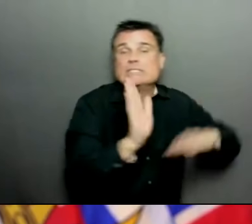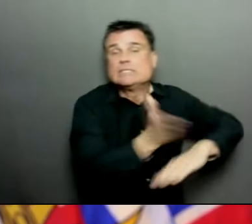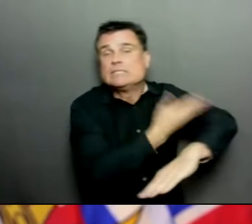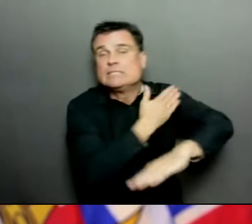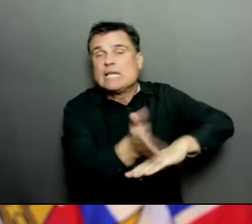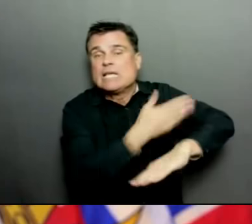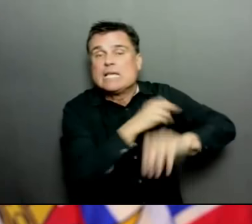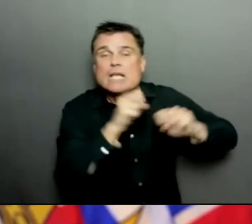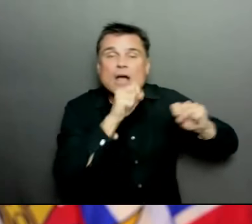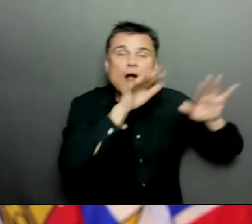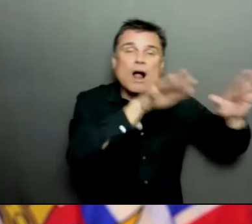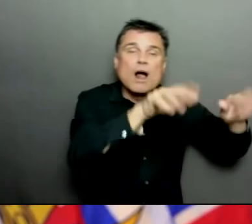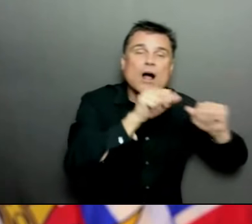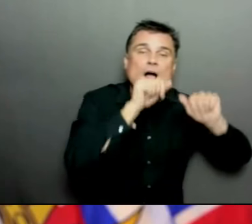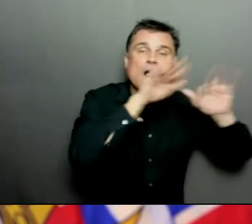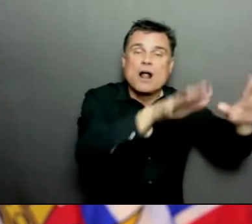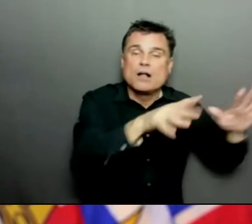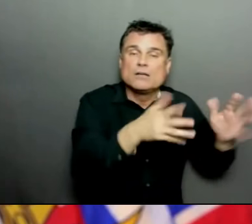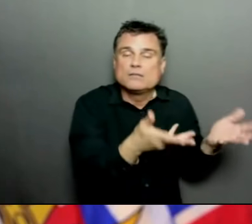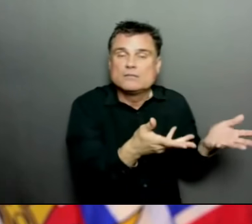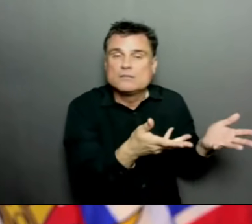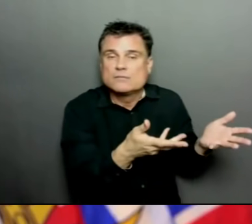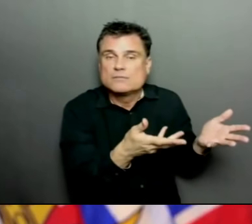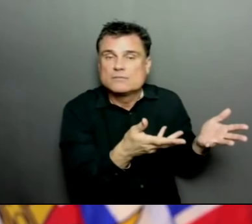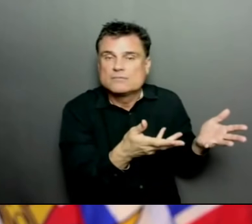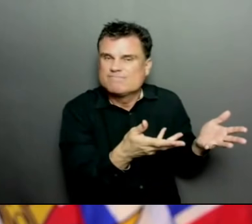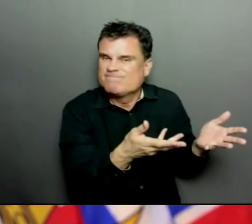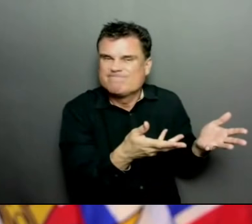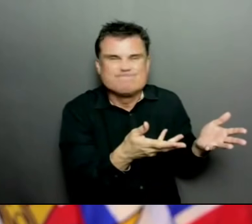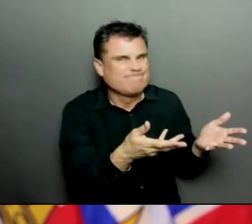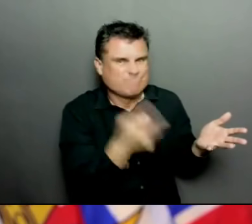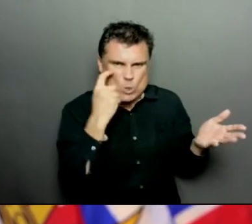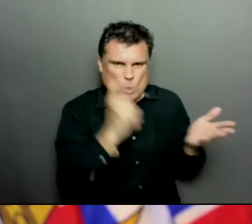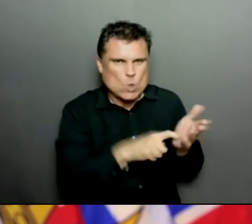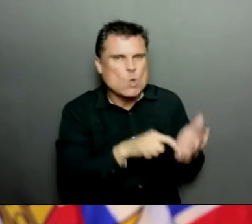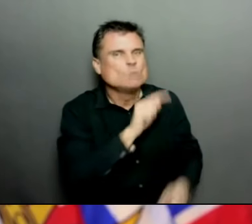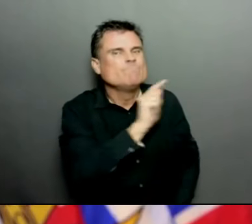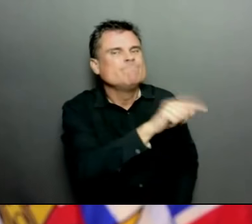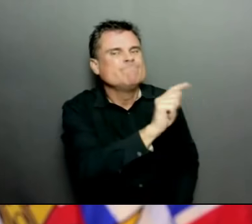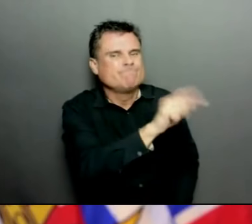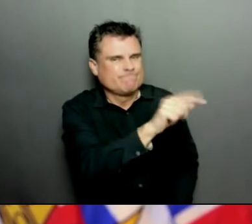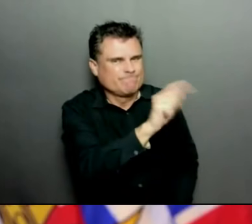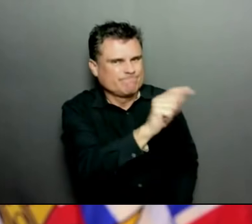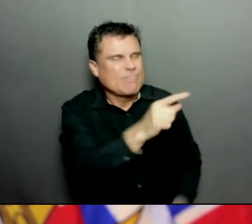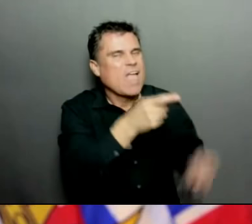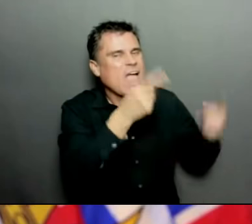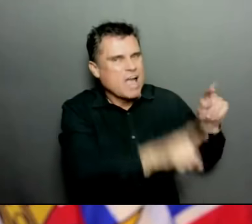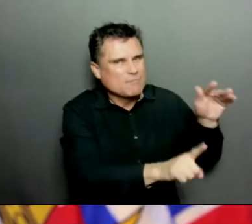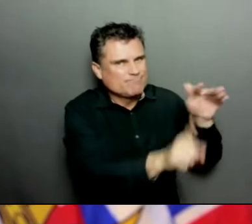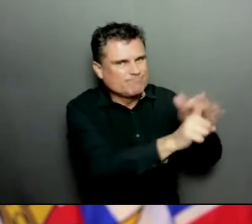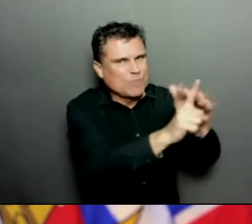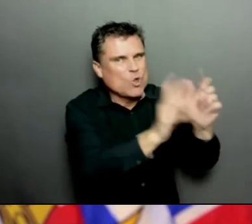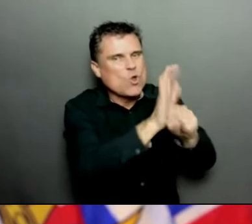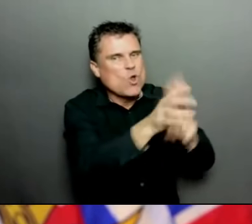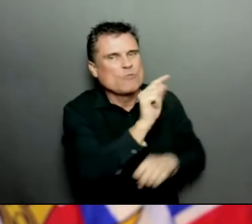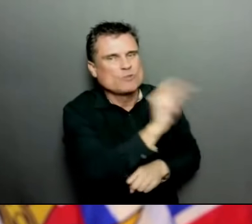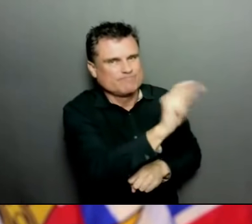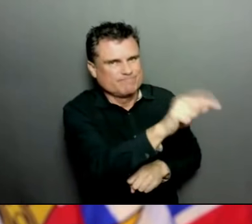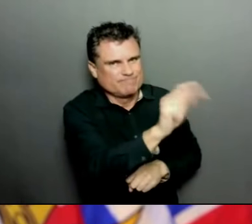the right precautions, become infected in church and religious and services, and many different settings